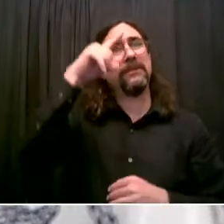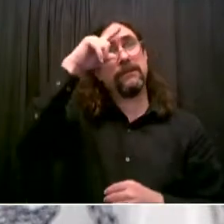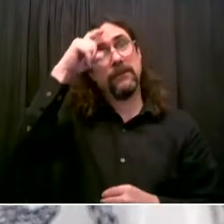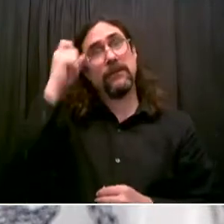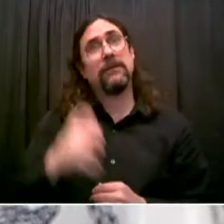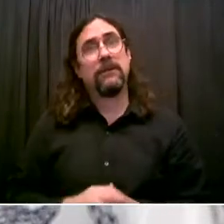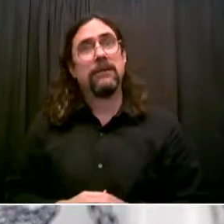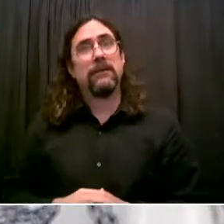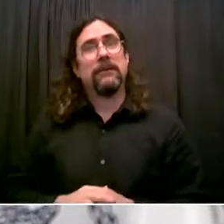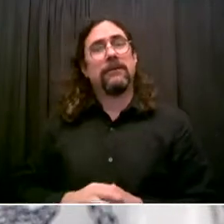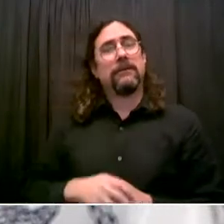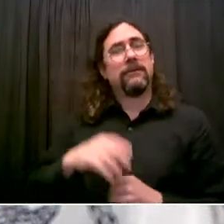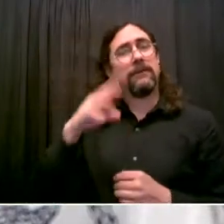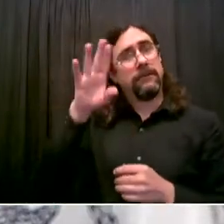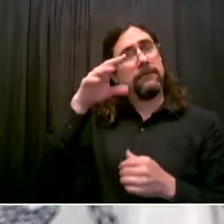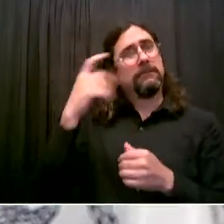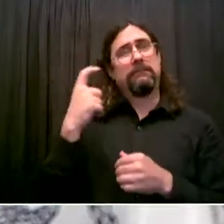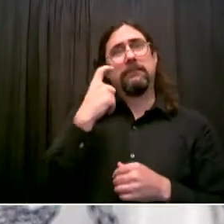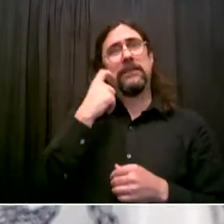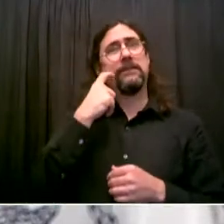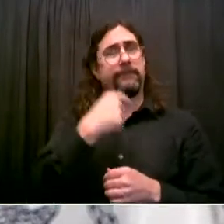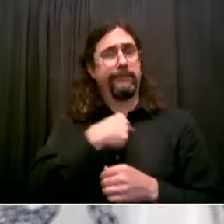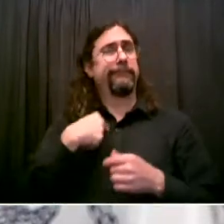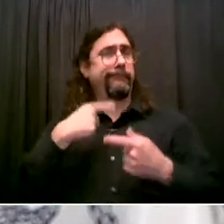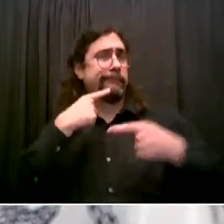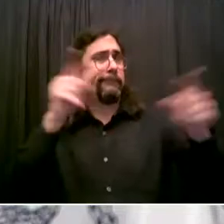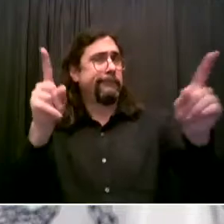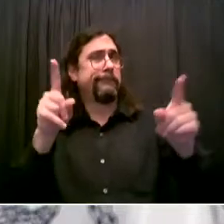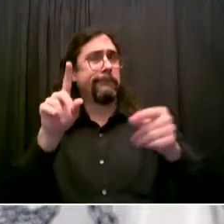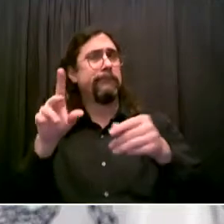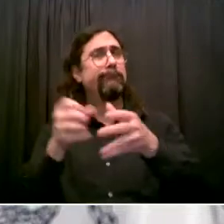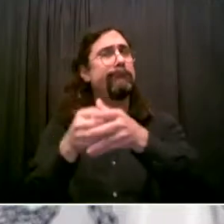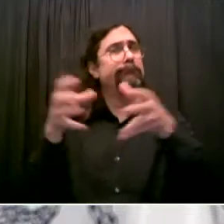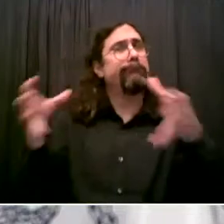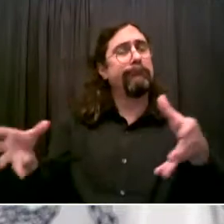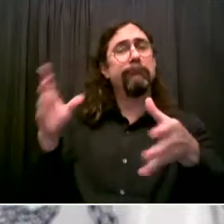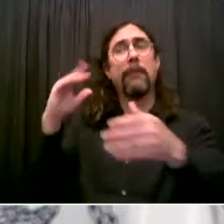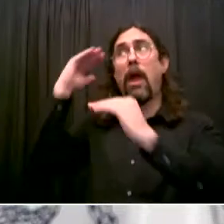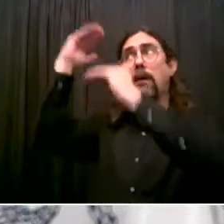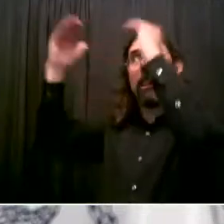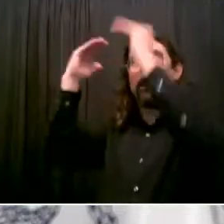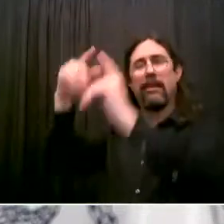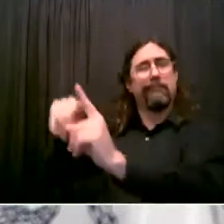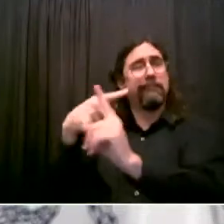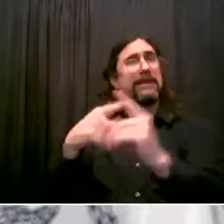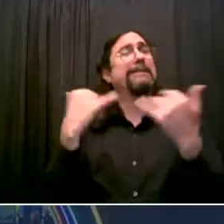NOW PEOPLE AS YOUNG AS 12-15